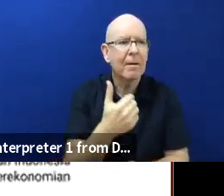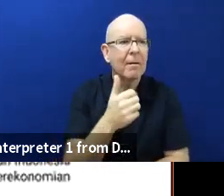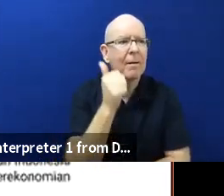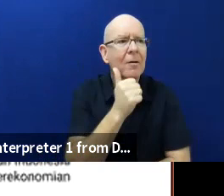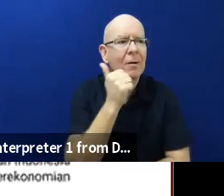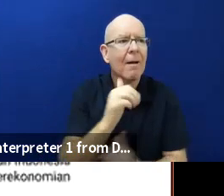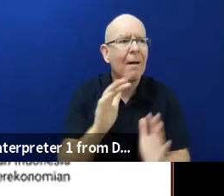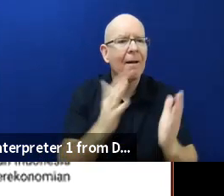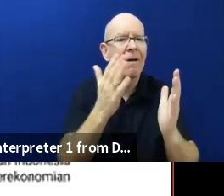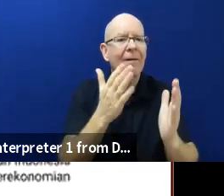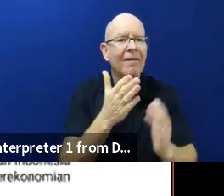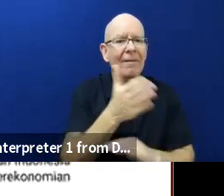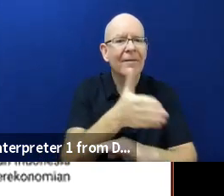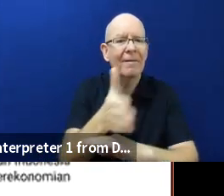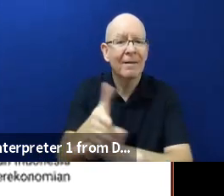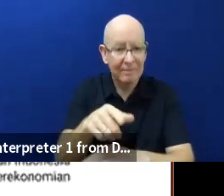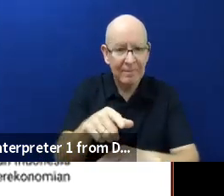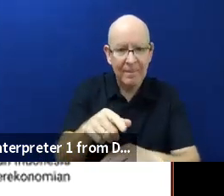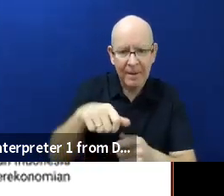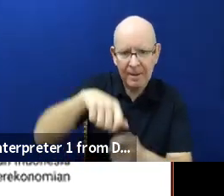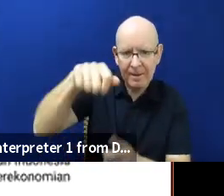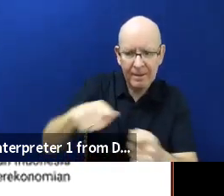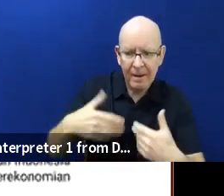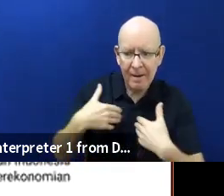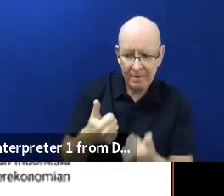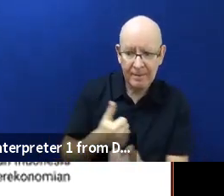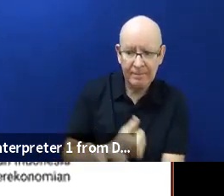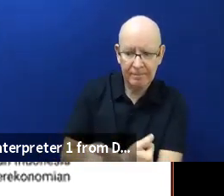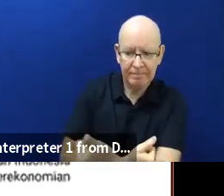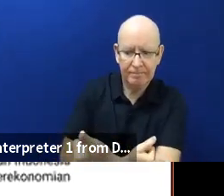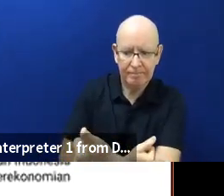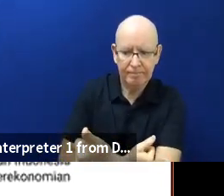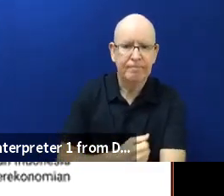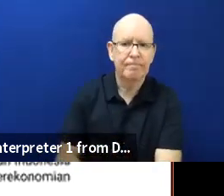the survey to respondents with different types of disability, levels of disability,